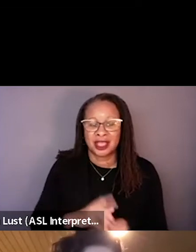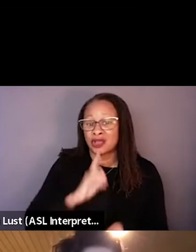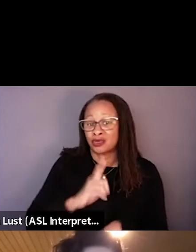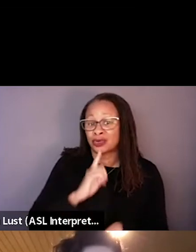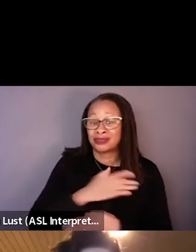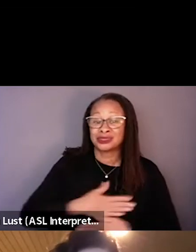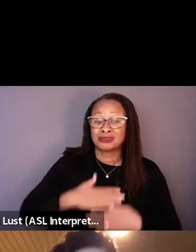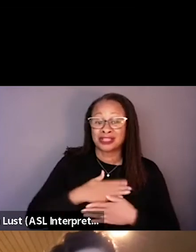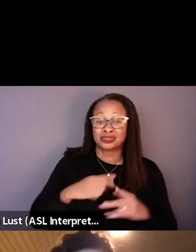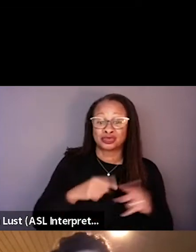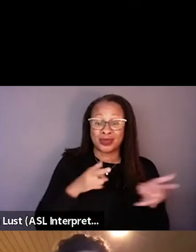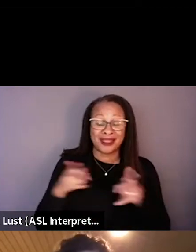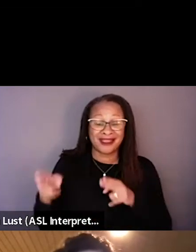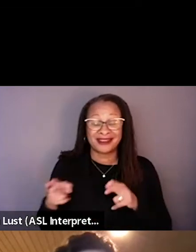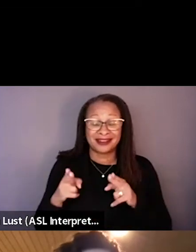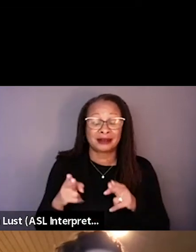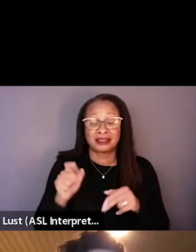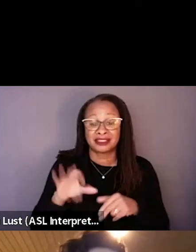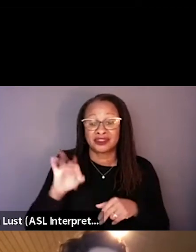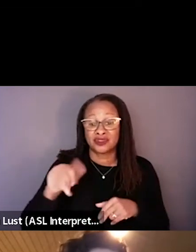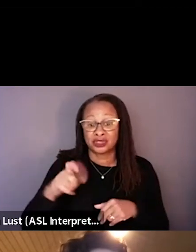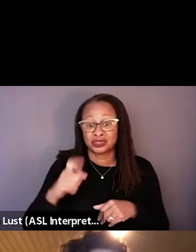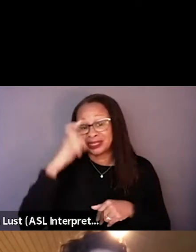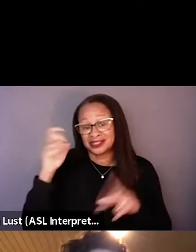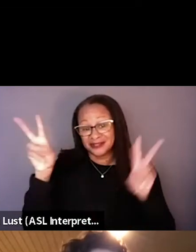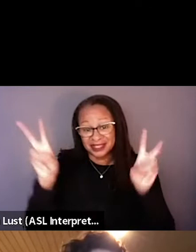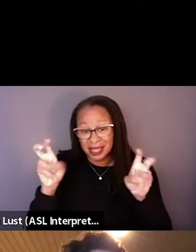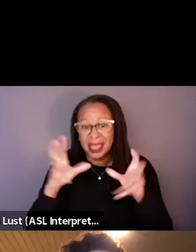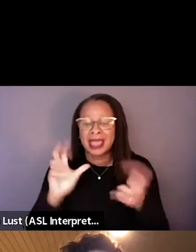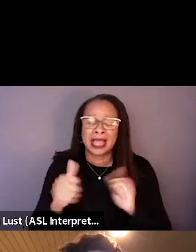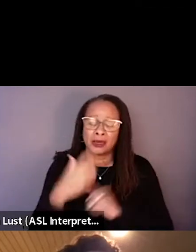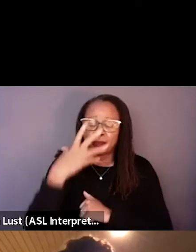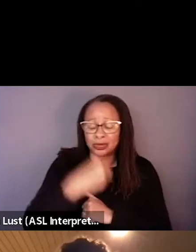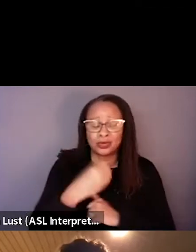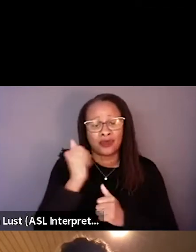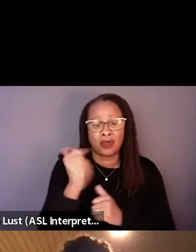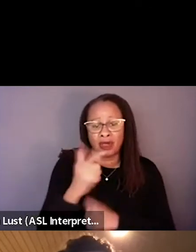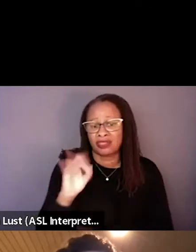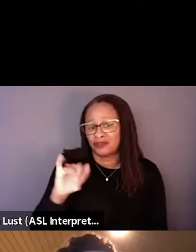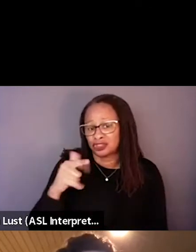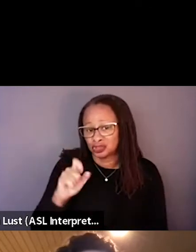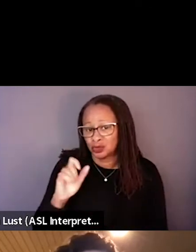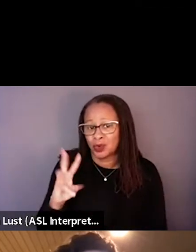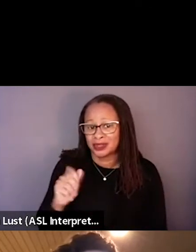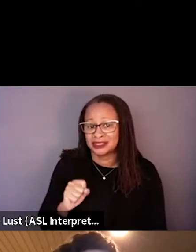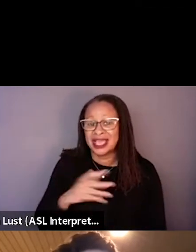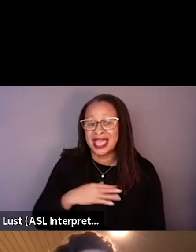because, one, because of the subject matter, two, because of how beautiful the footage was. And three, I think because Rita and I were really in sync